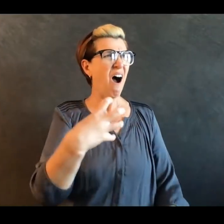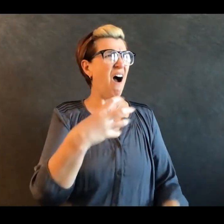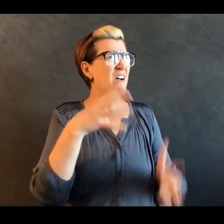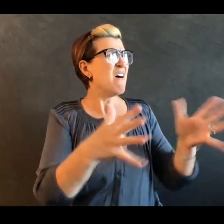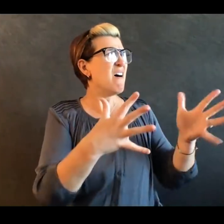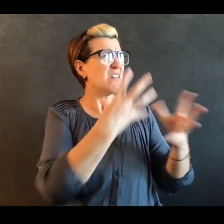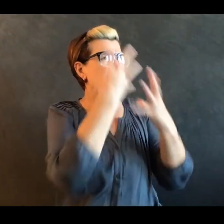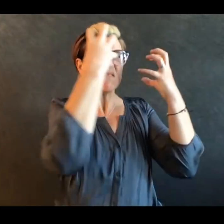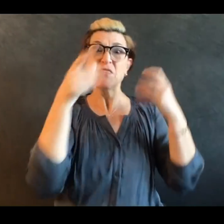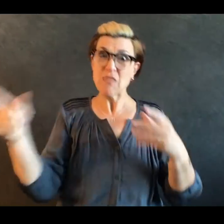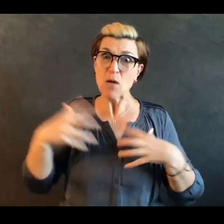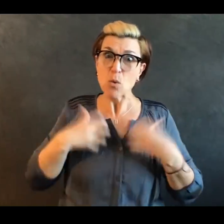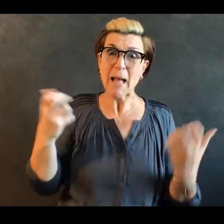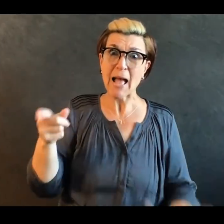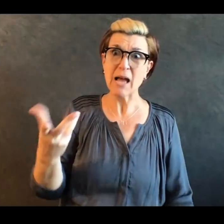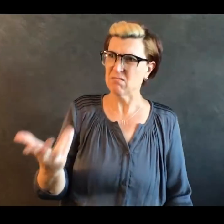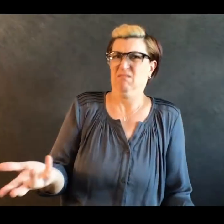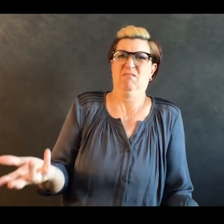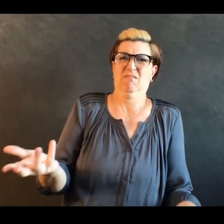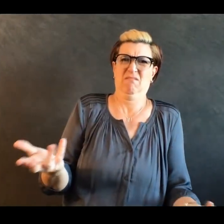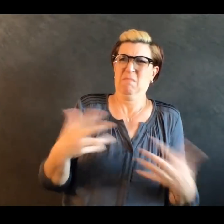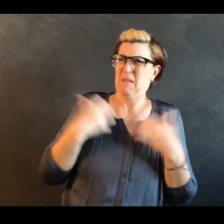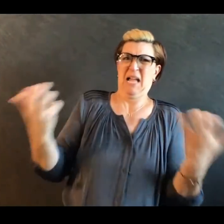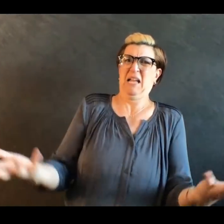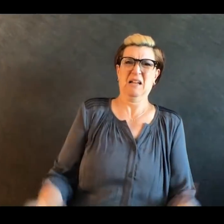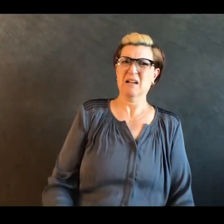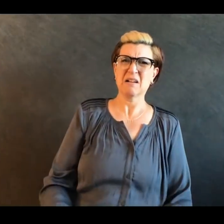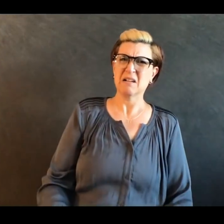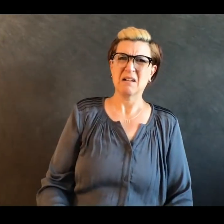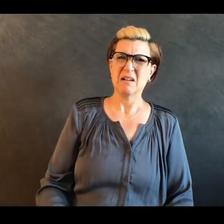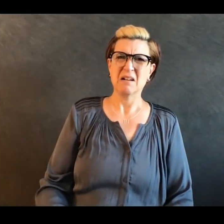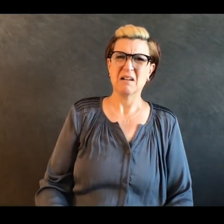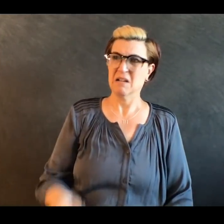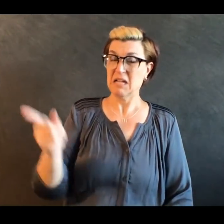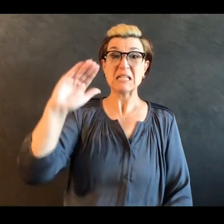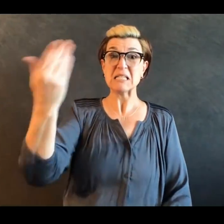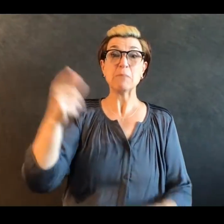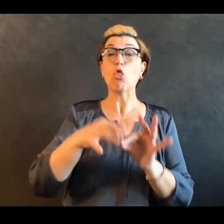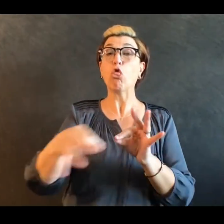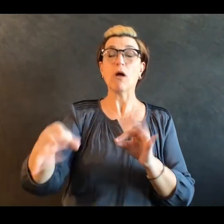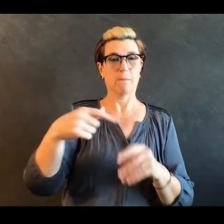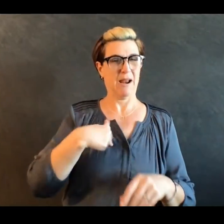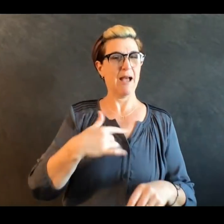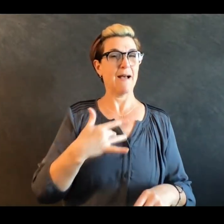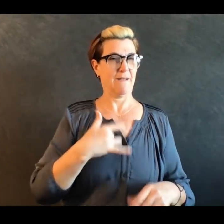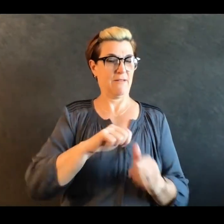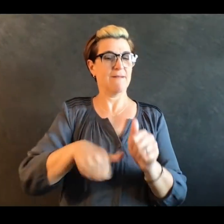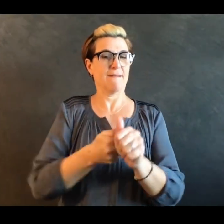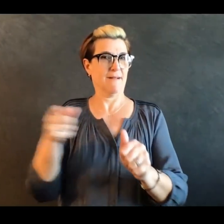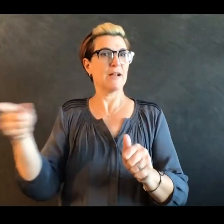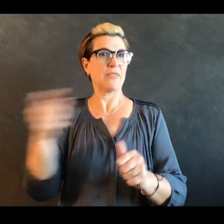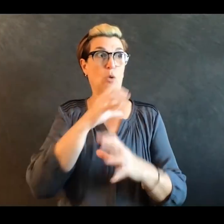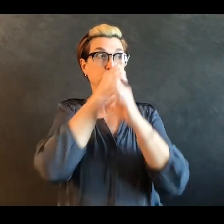it took him a long time to realize what was going but I have a feeling they knew exactly what was going on tragically other nations put their trust